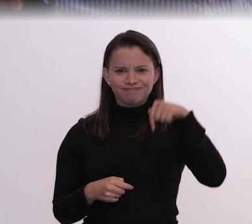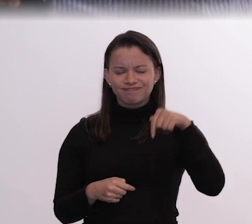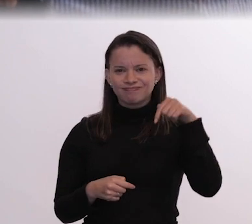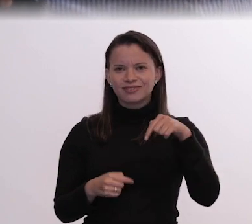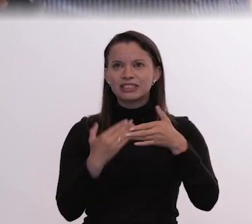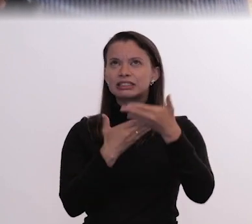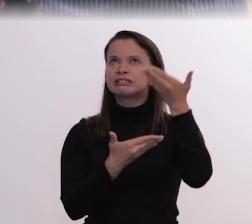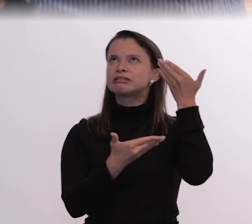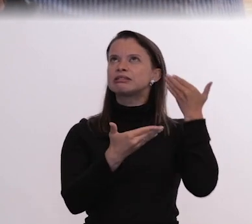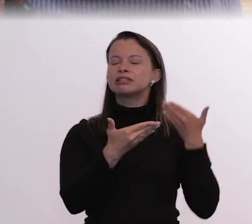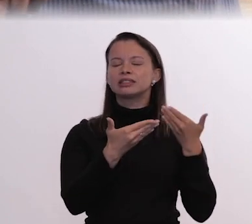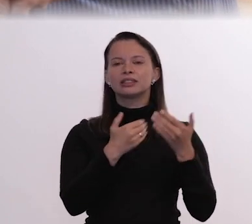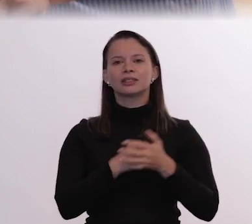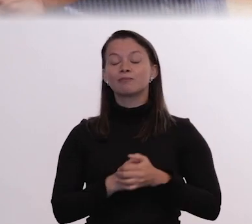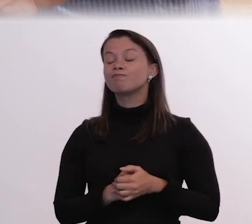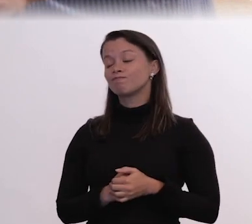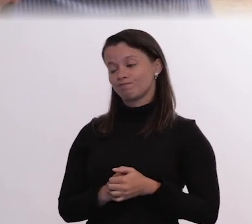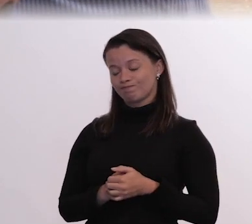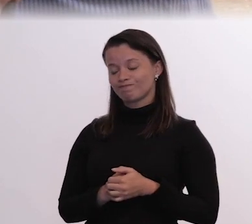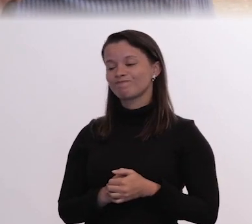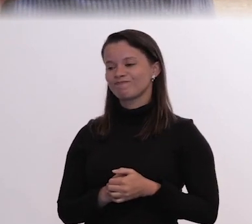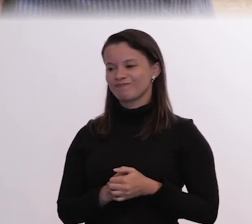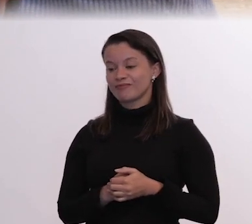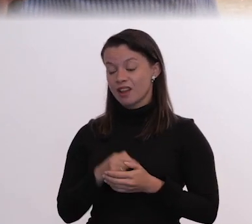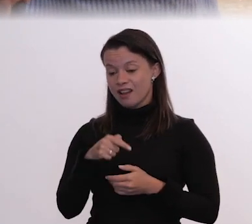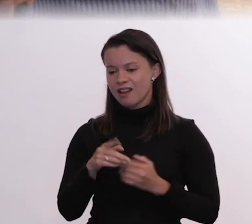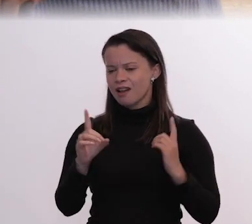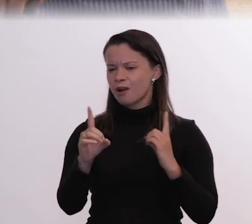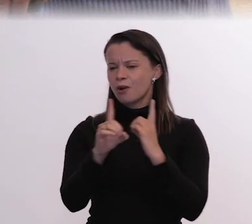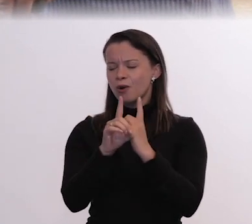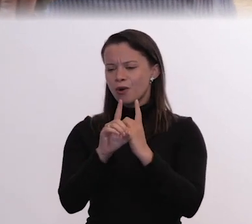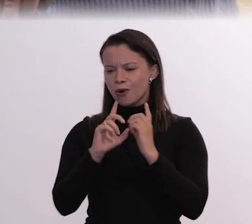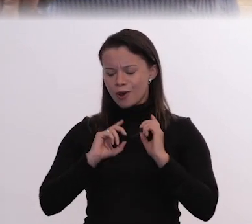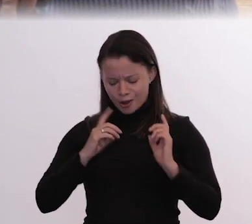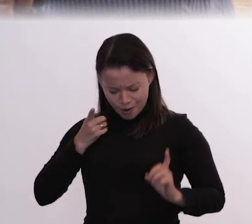I find myself here in Trianon Park, because I studied in the school across from it.